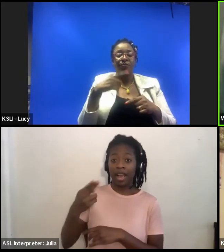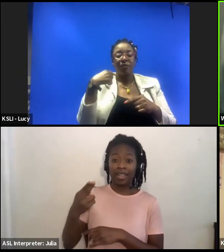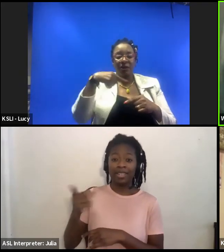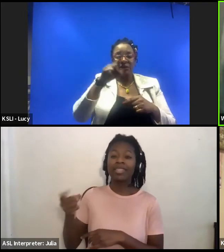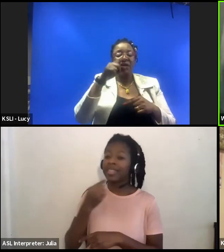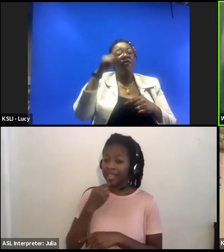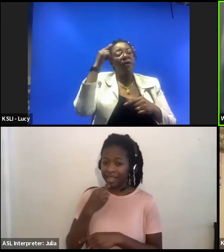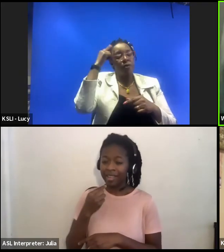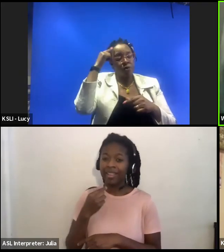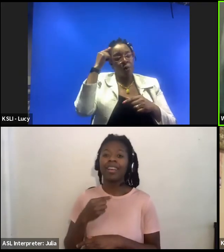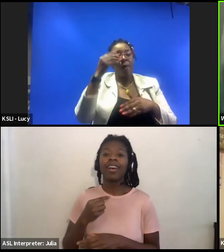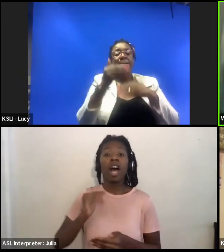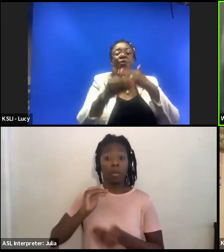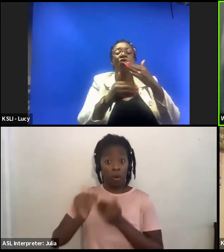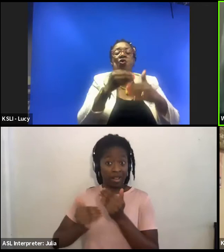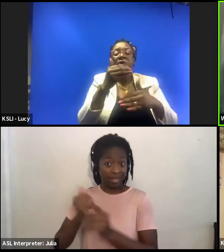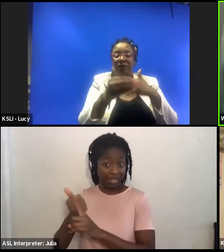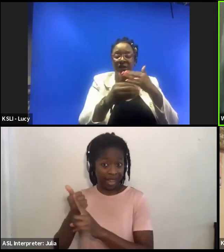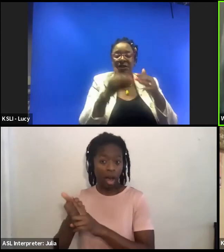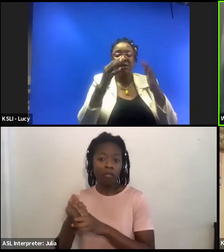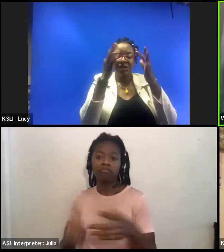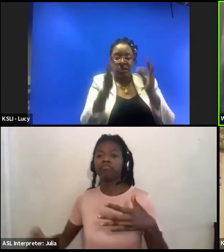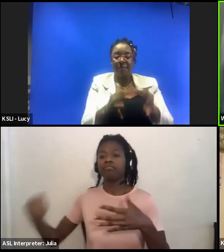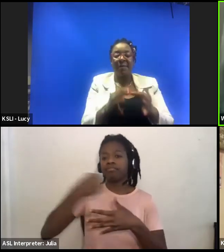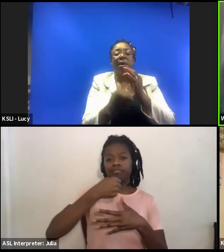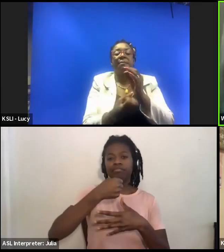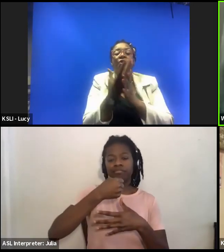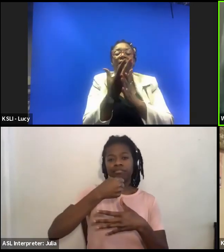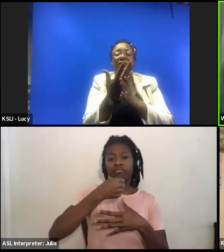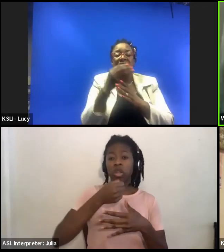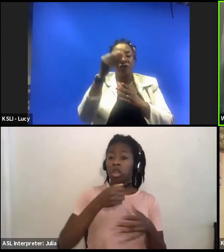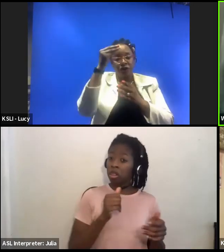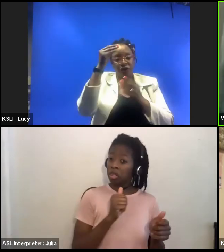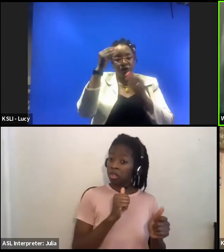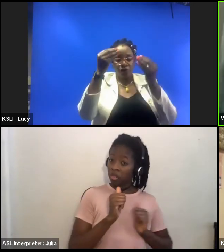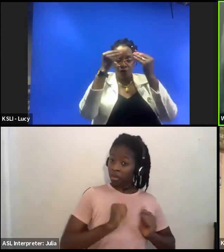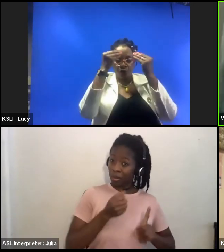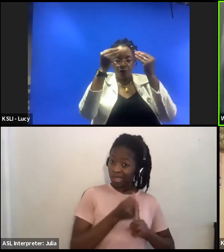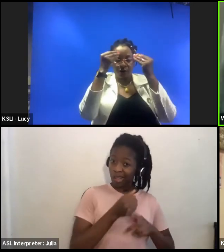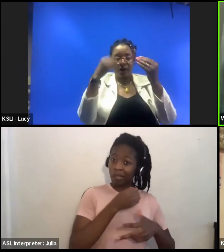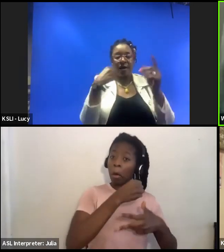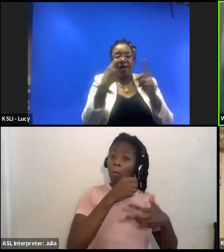And he also taught me different ways of going into that. And as a director